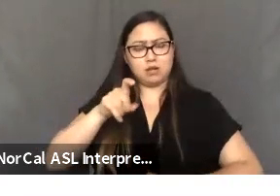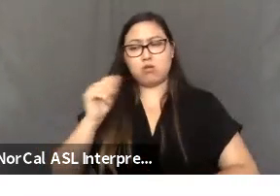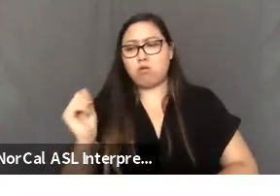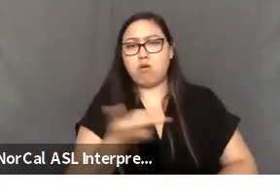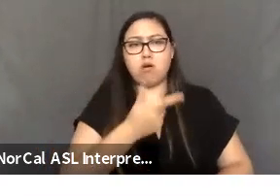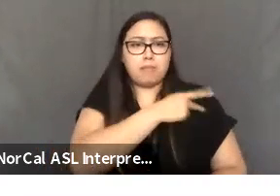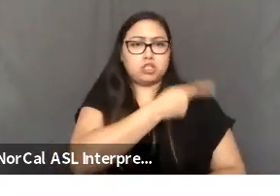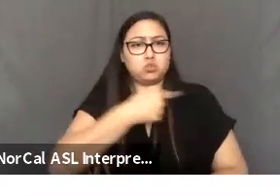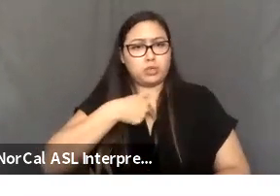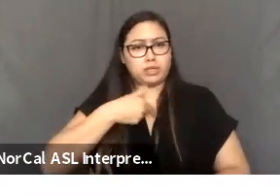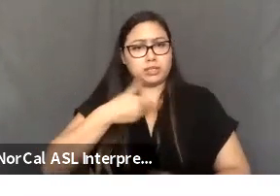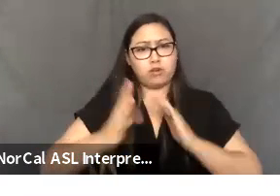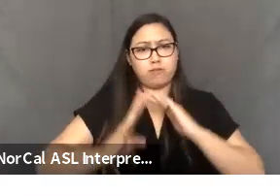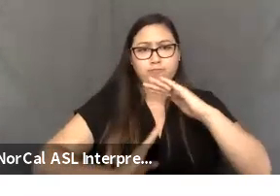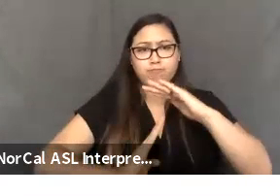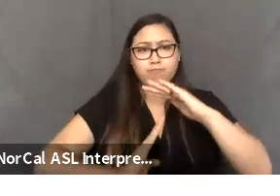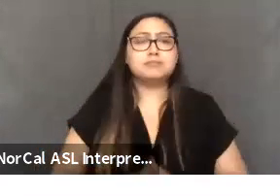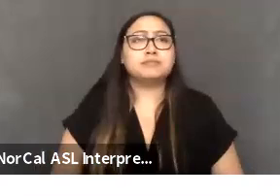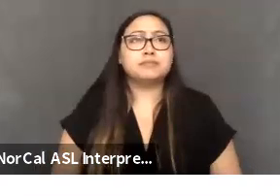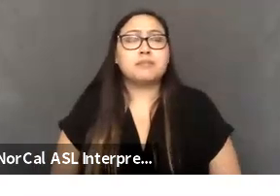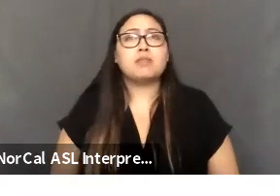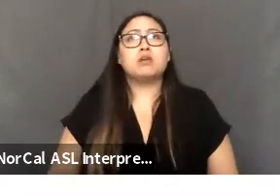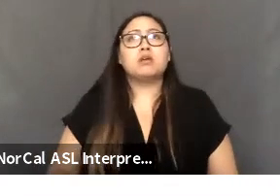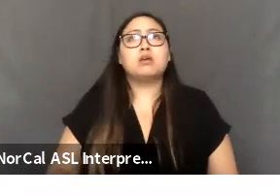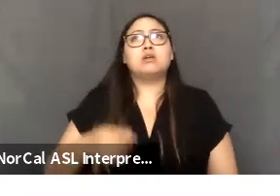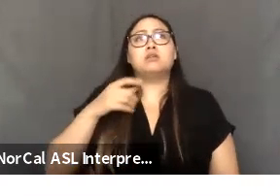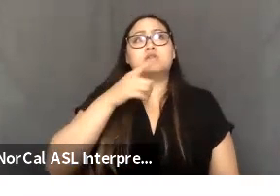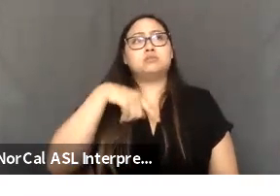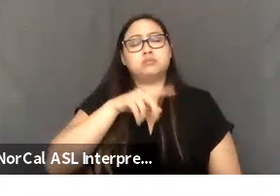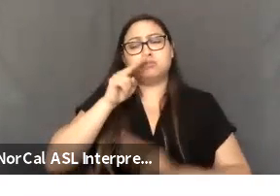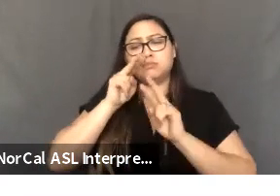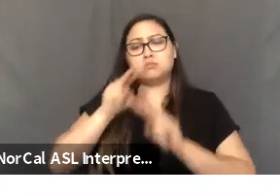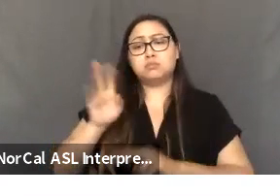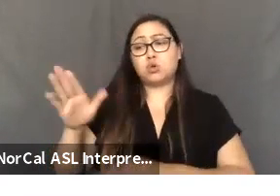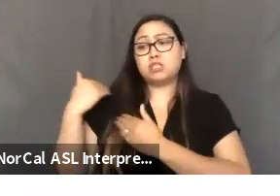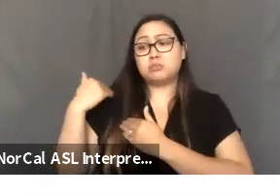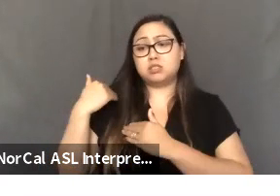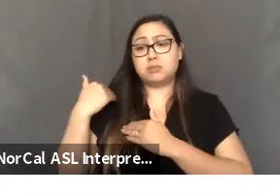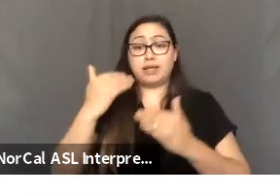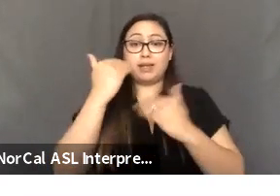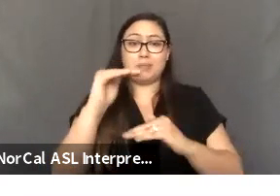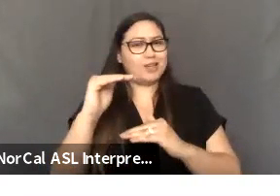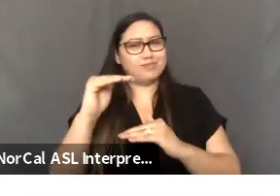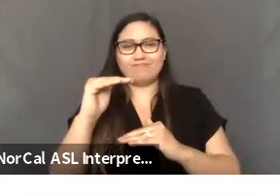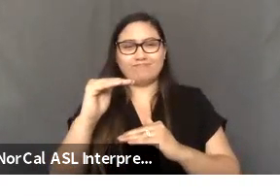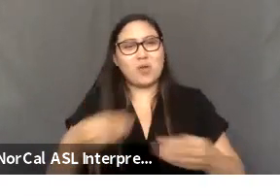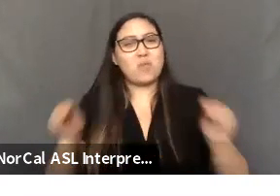they really saw their responsibilities as much more broad and really addressing all types of